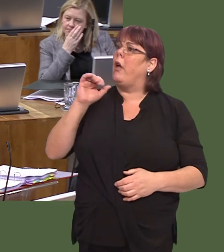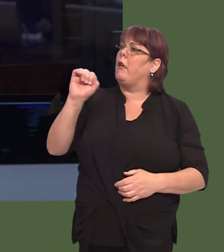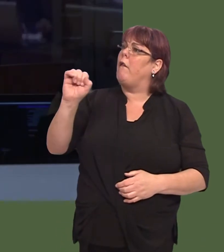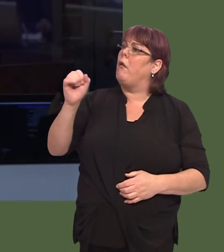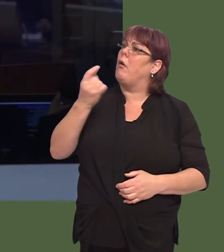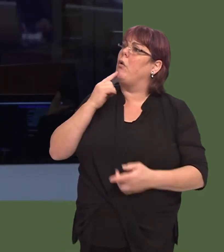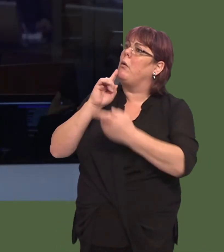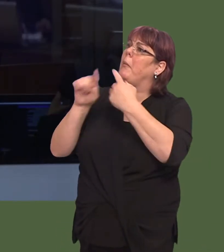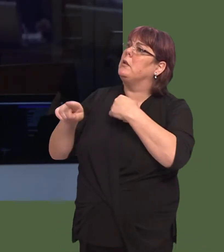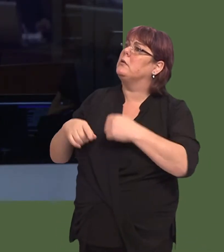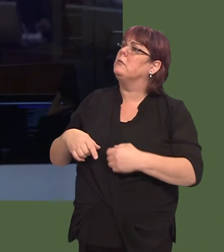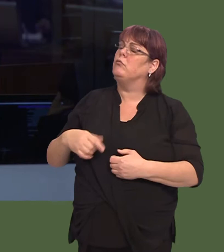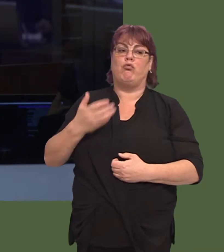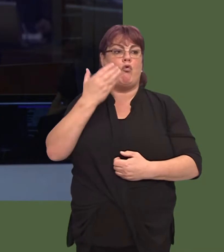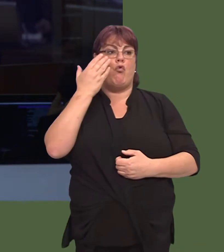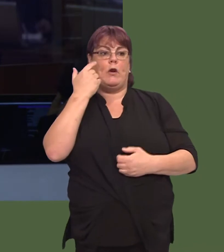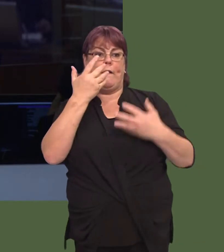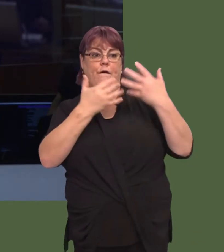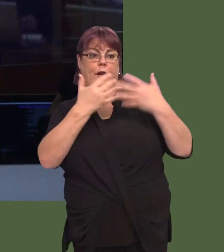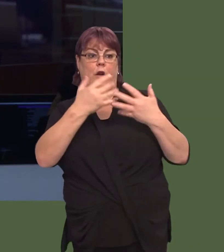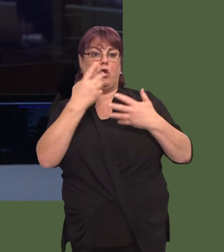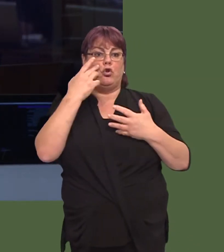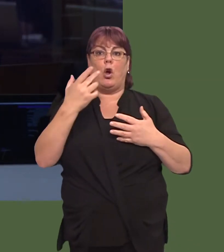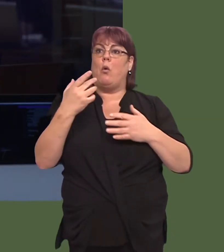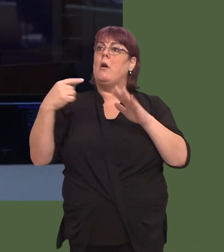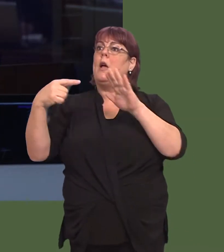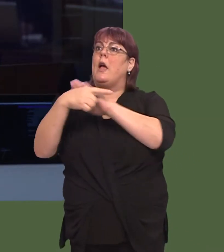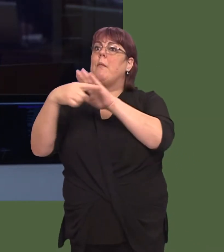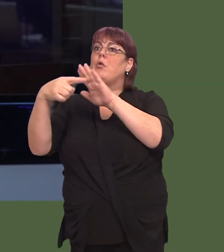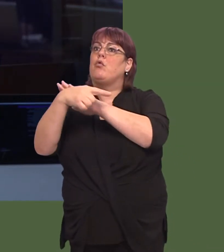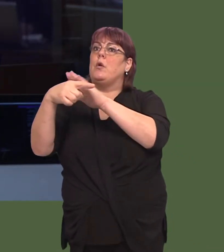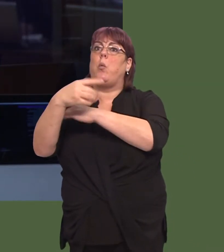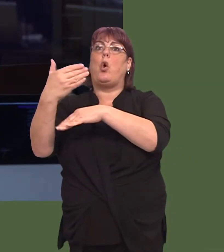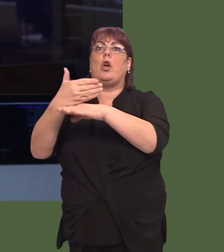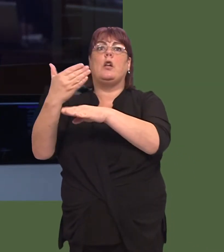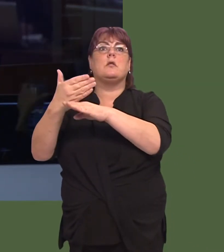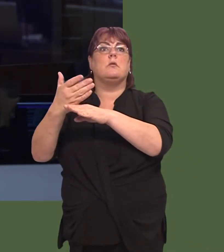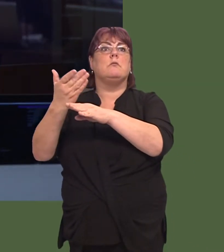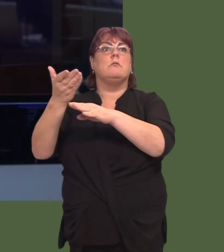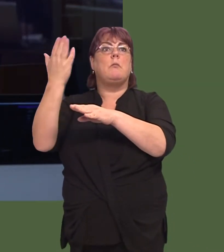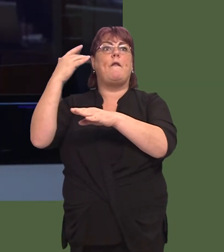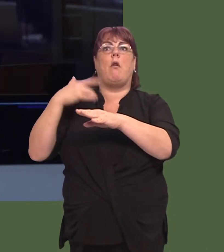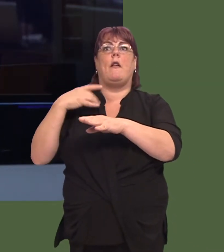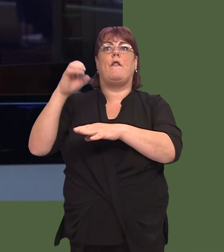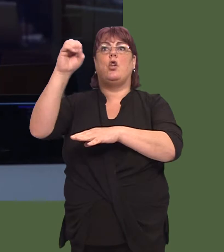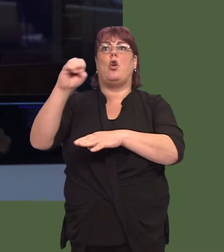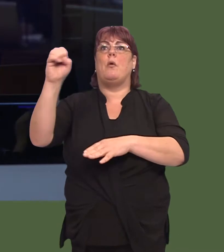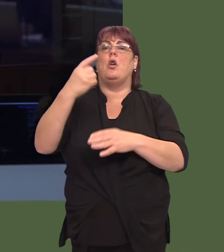figures show that immigrant workers from the EU amount to just 1.55 per cent of employees